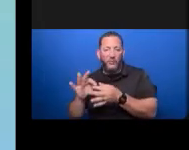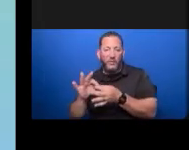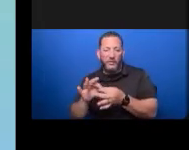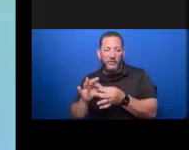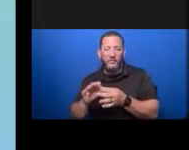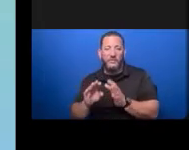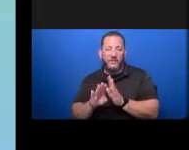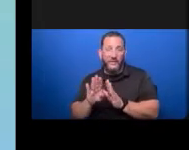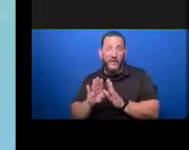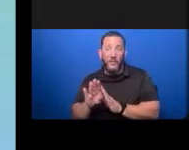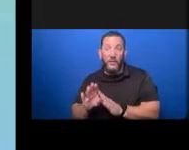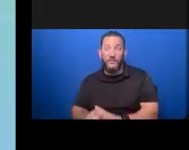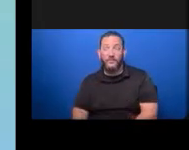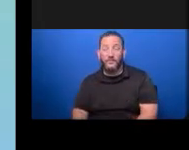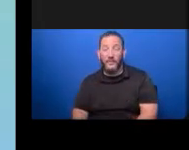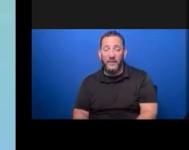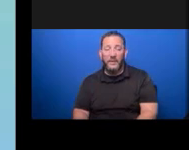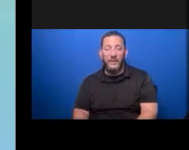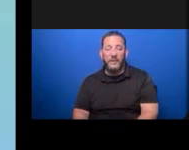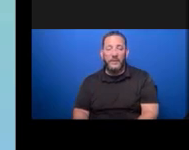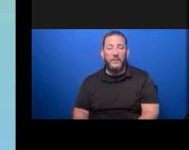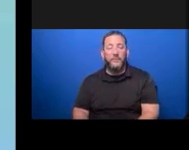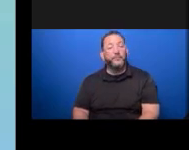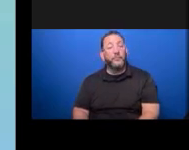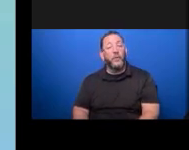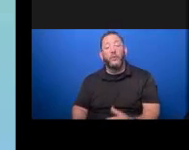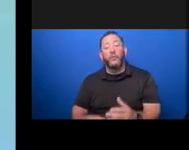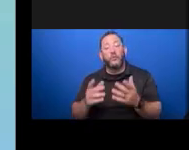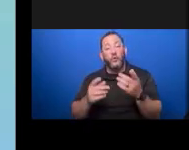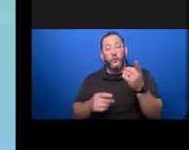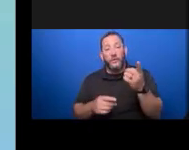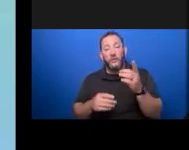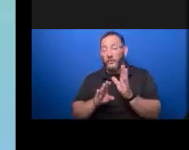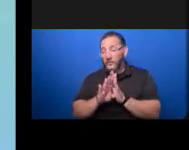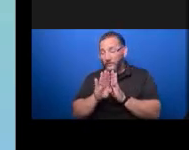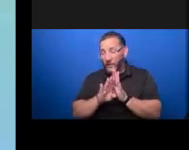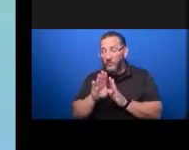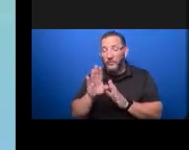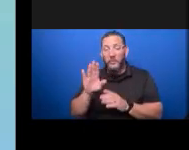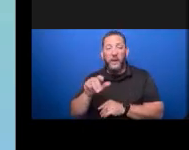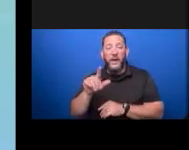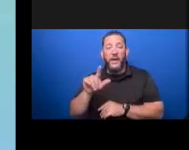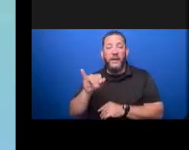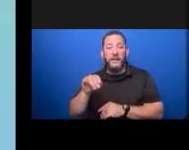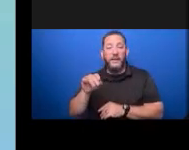developments. So this was developed by Lindsay Beal. I